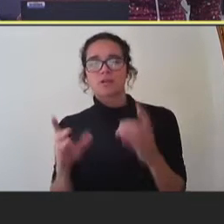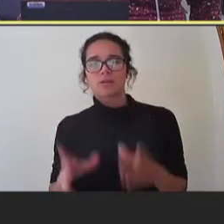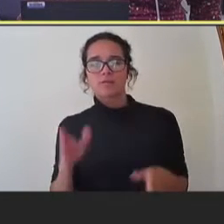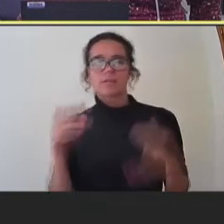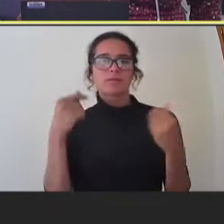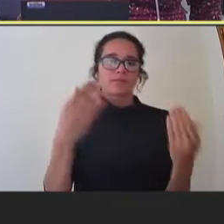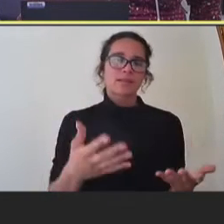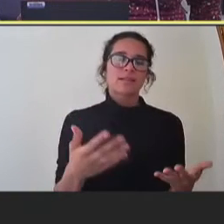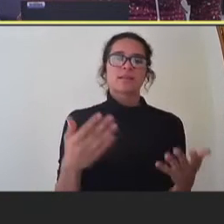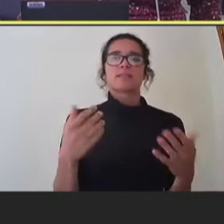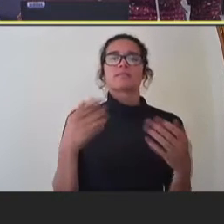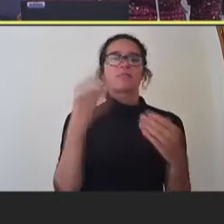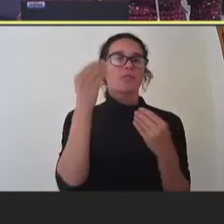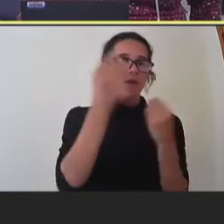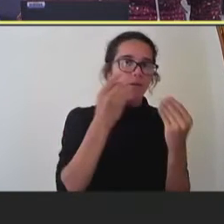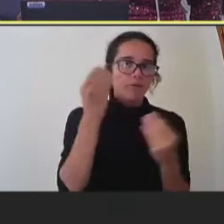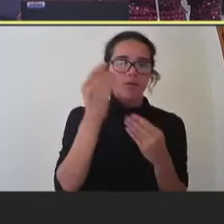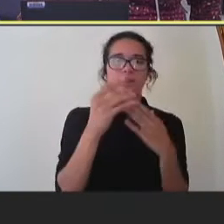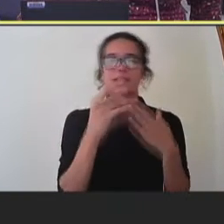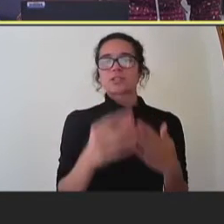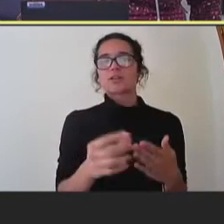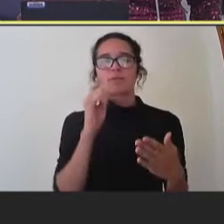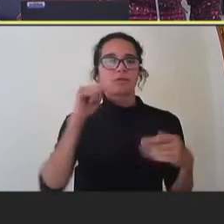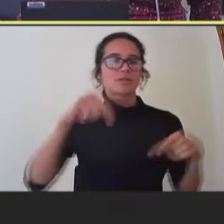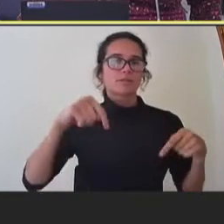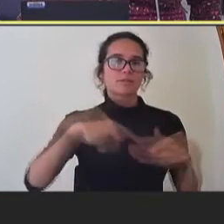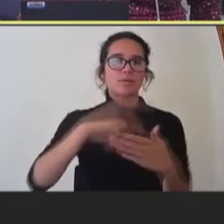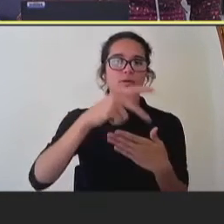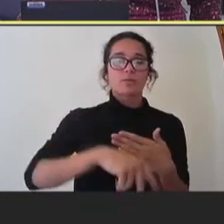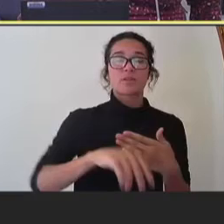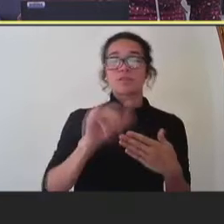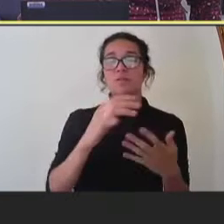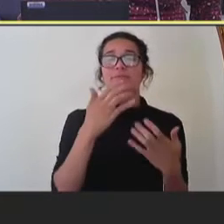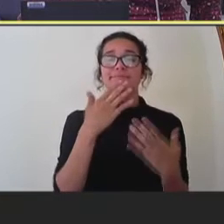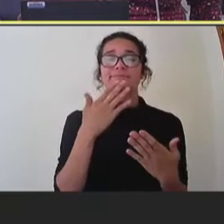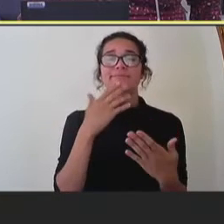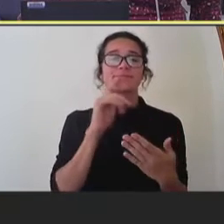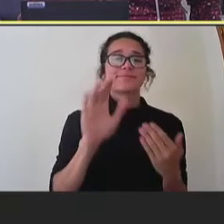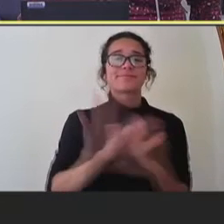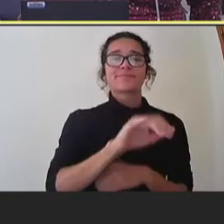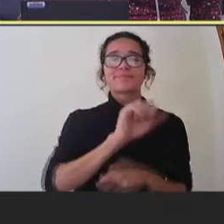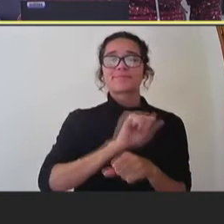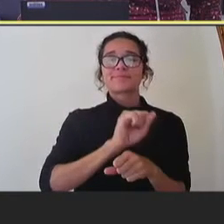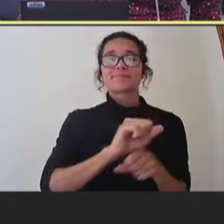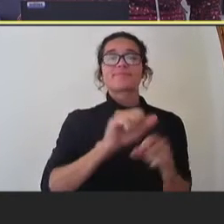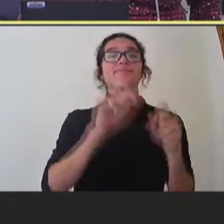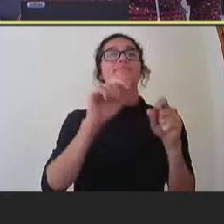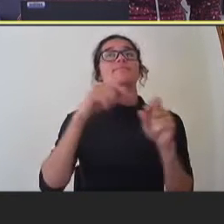Program. And I also wanted to thank them for their efforts, as well as Dr. Chinedu Okeke,